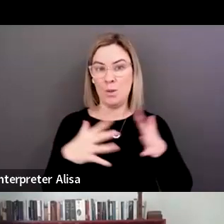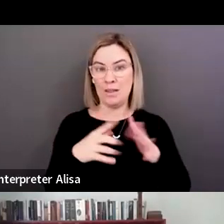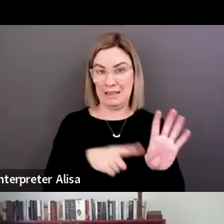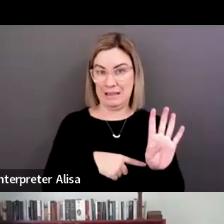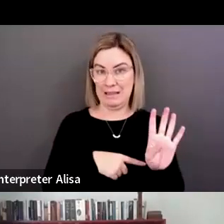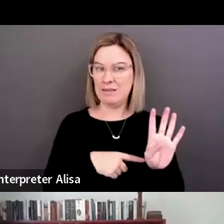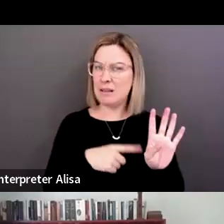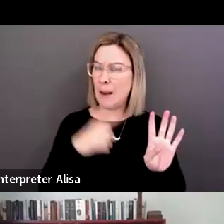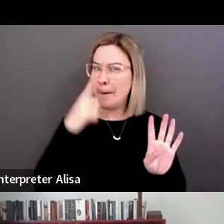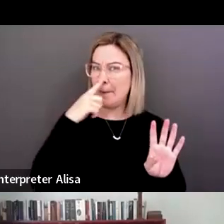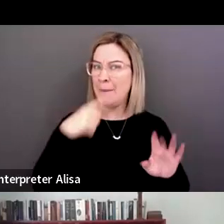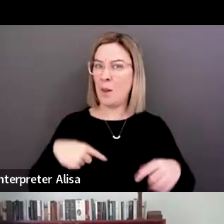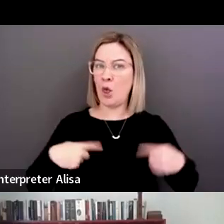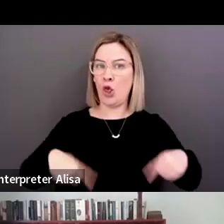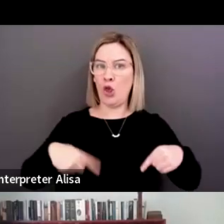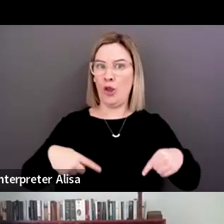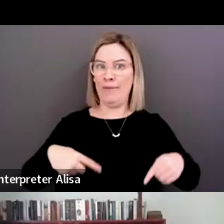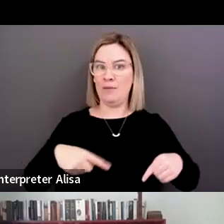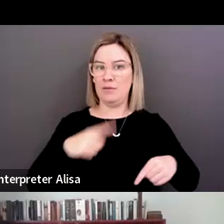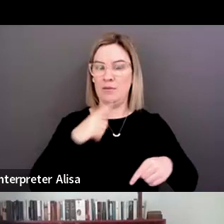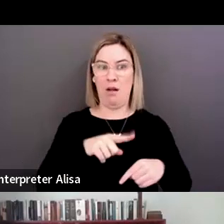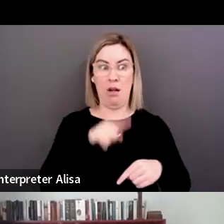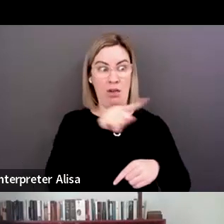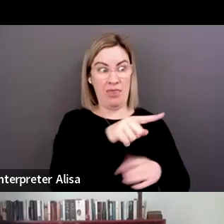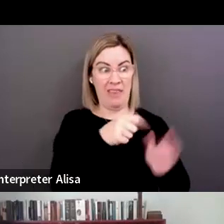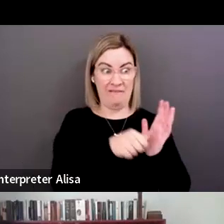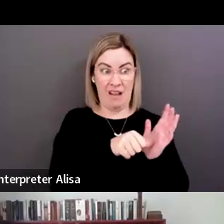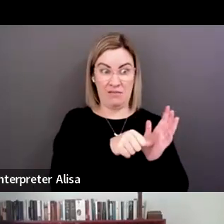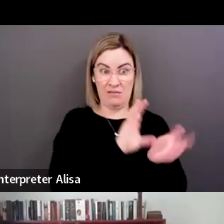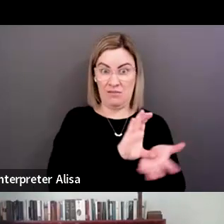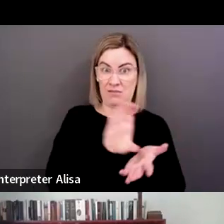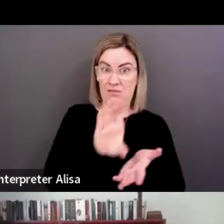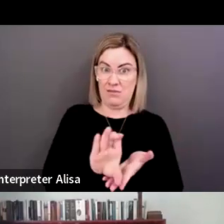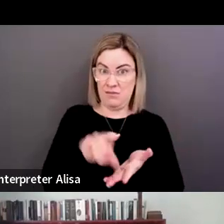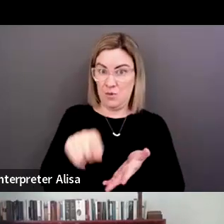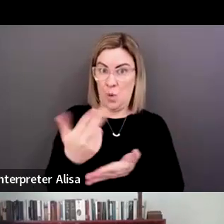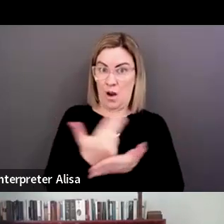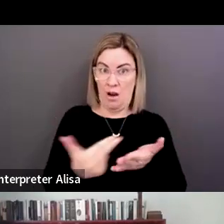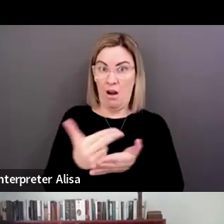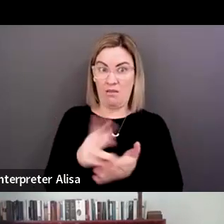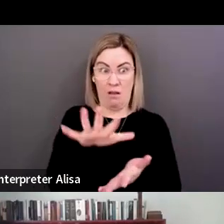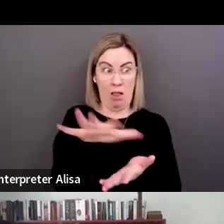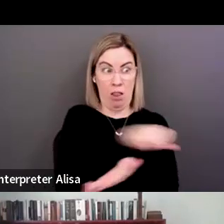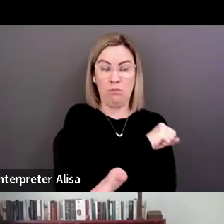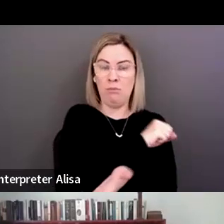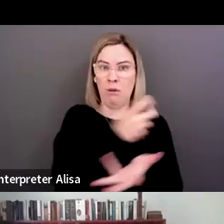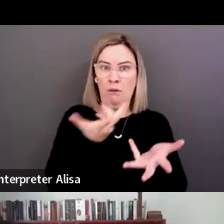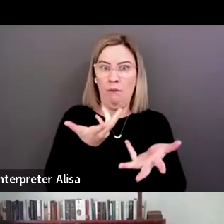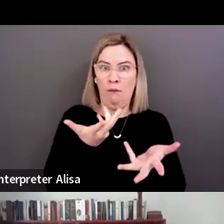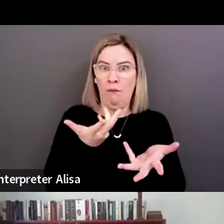However, what is interesting, because often I think when we've been having this conversation in Australia in the last few years, people have been